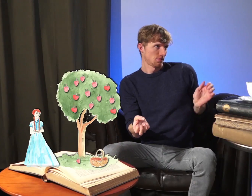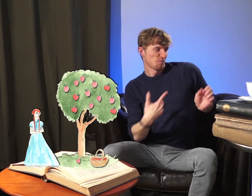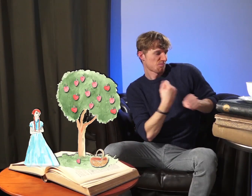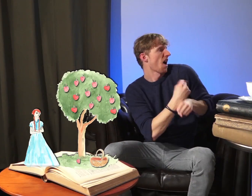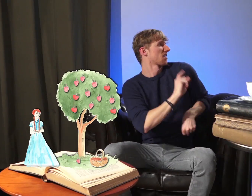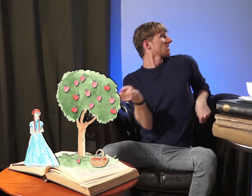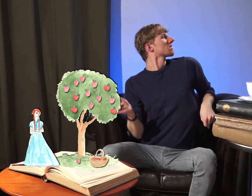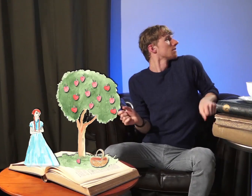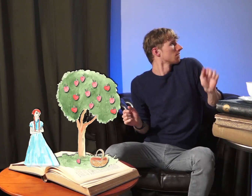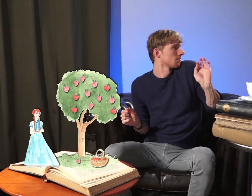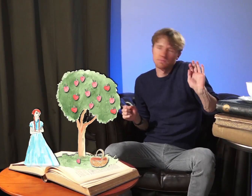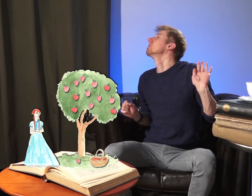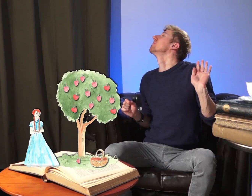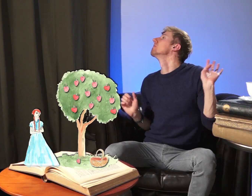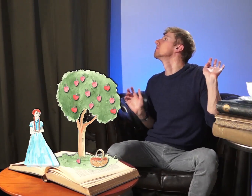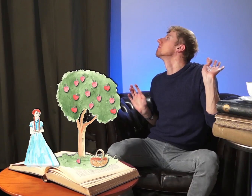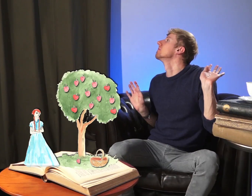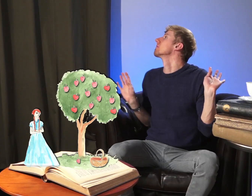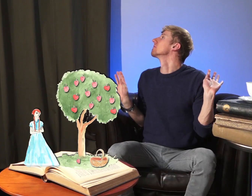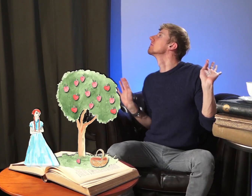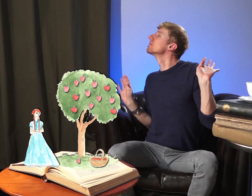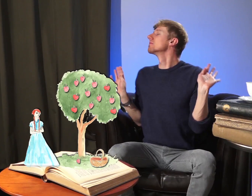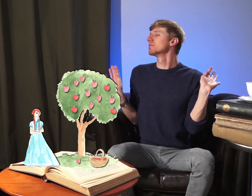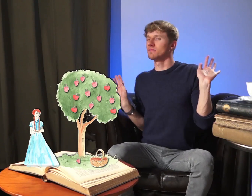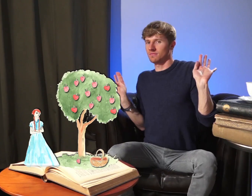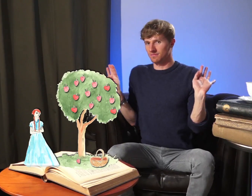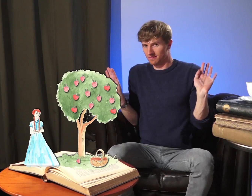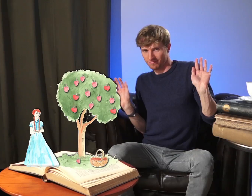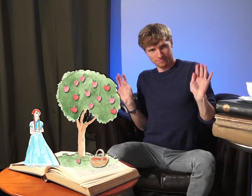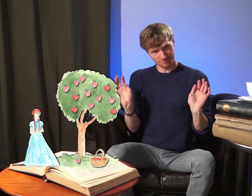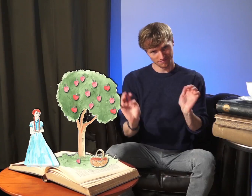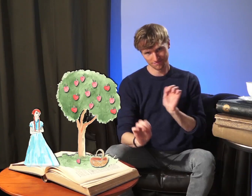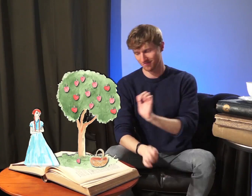"No way." And she continued walking.